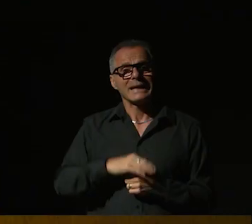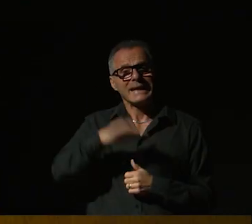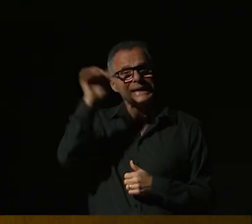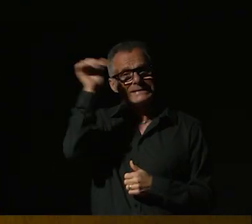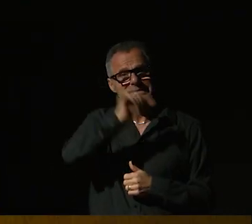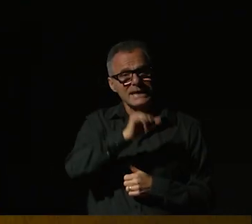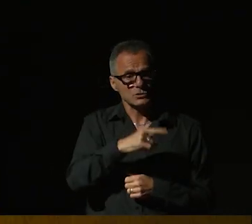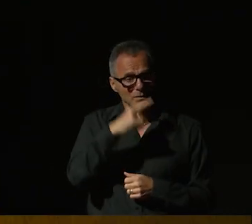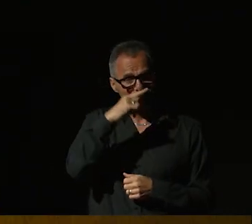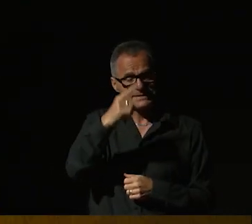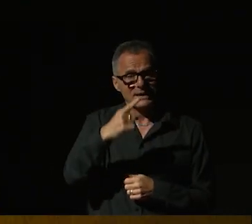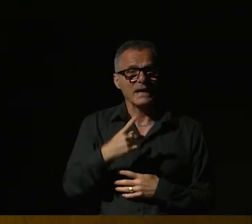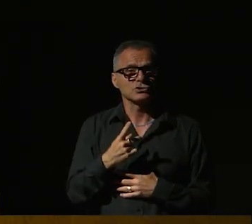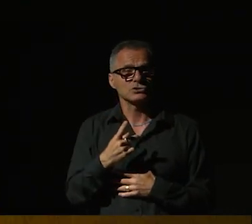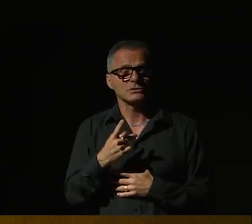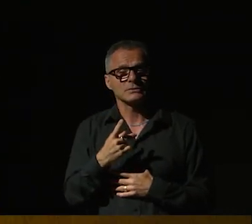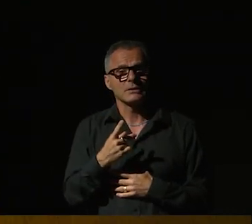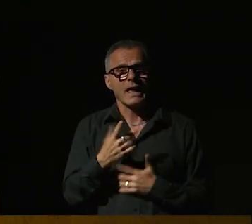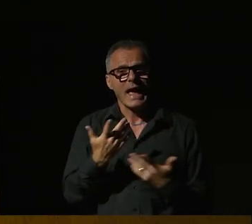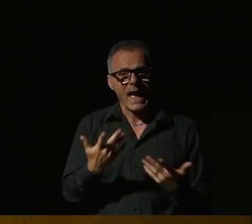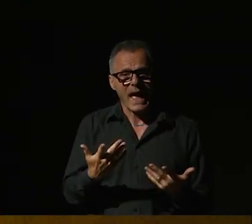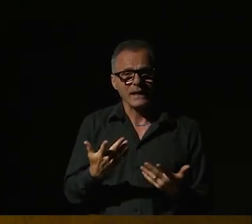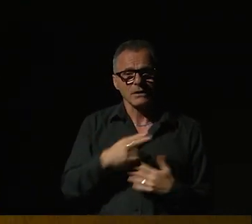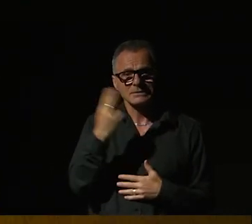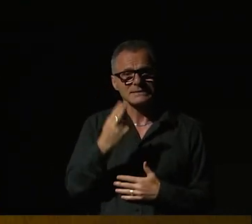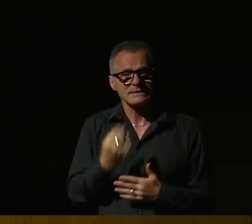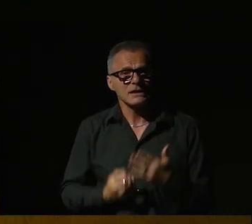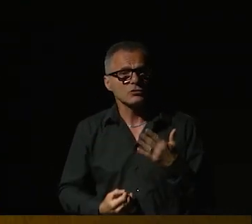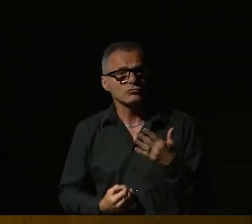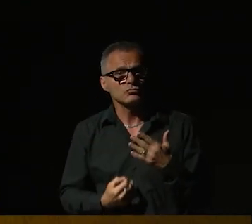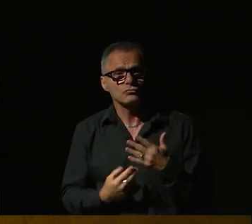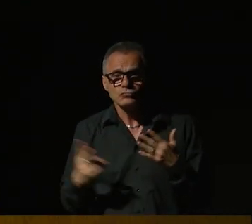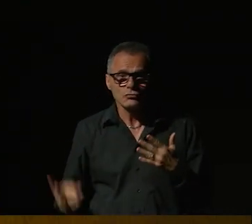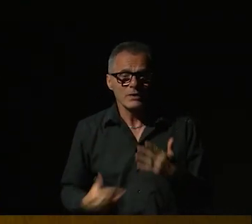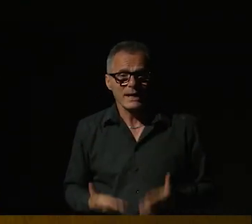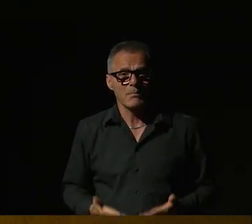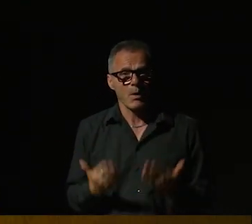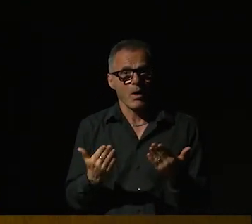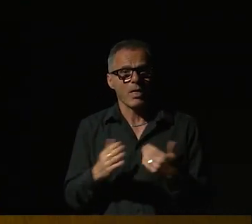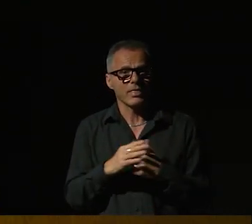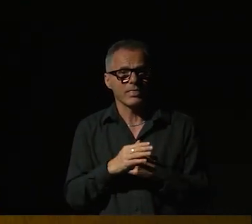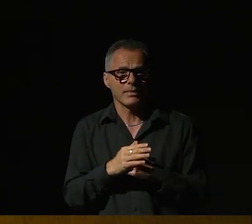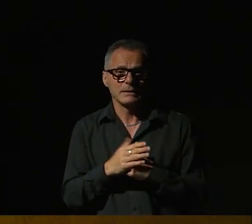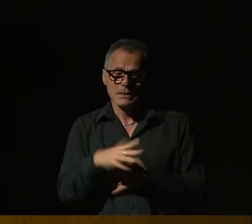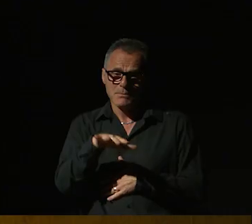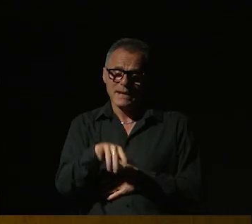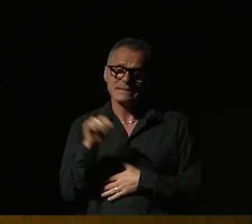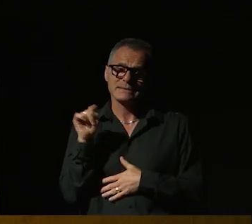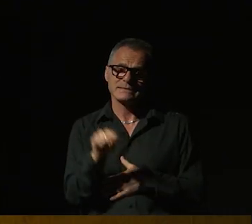and visual rigour continues to captivate scholars and visitors alike, securing its place is one of the supreme achievements